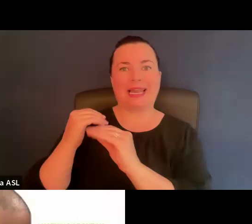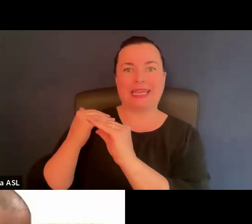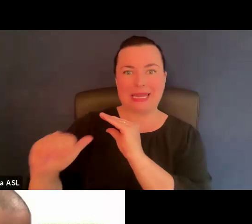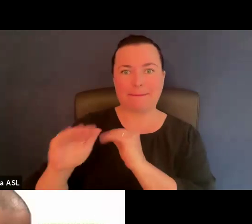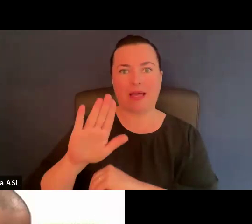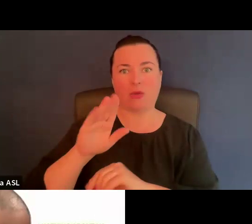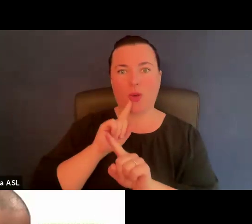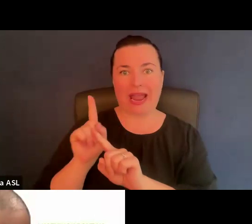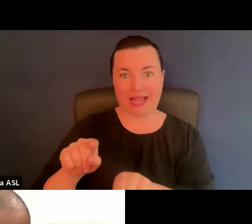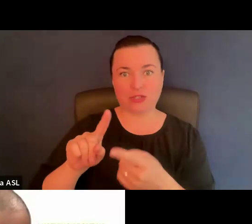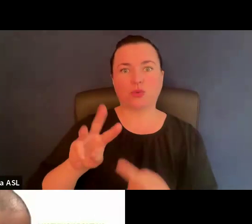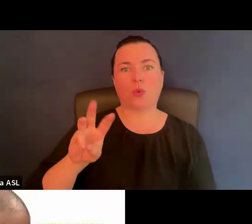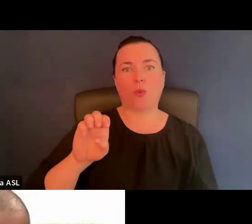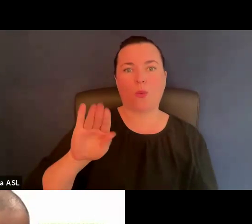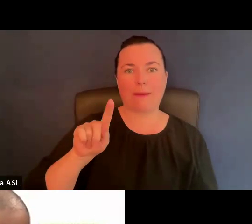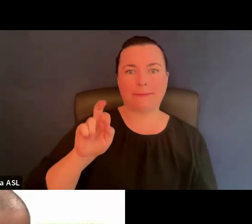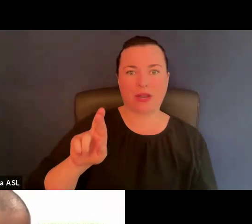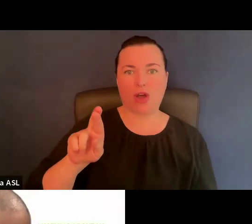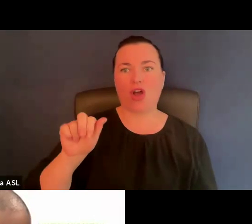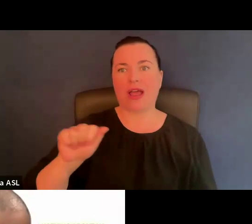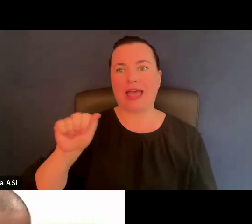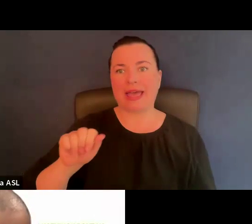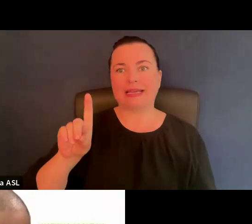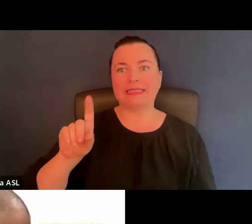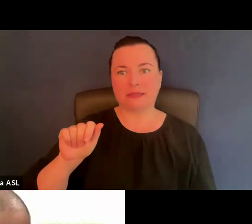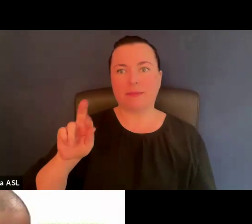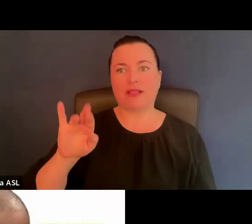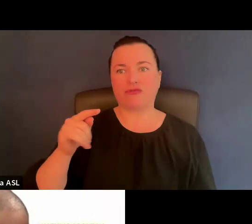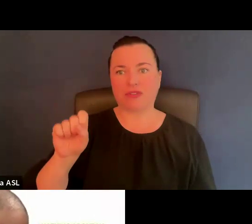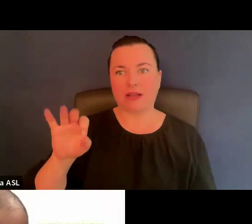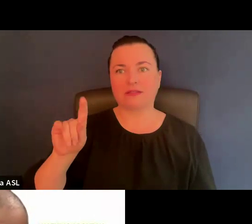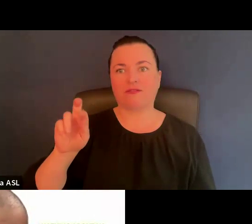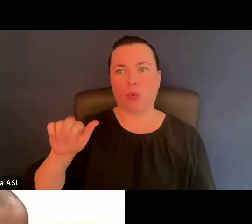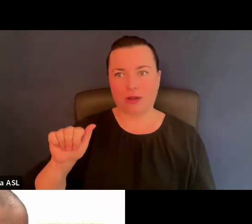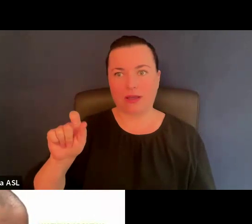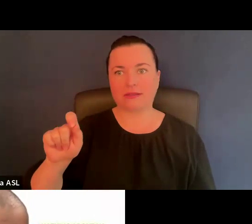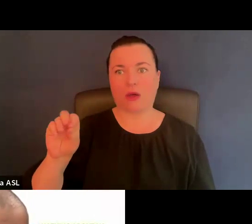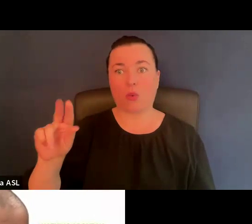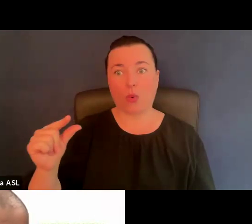to webinar@disabilityrightsflorida.org, or add your response in the Q&A.